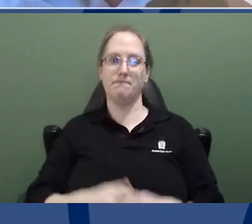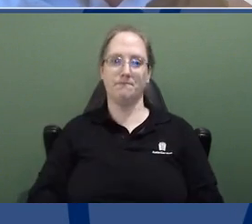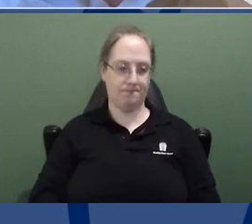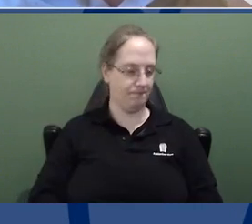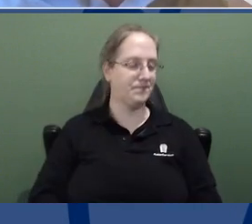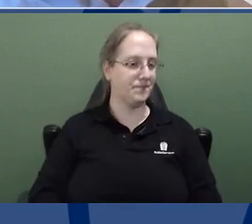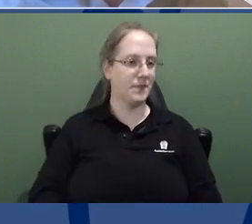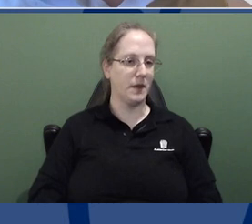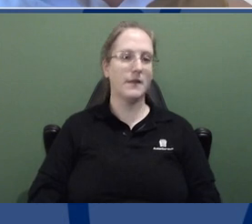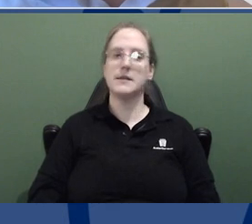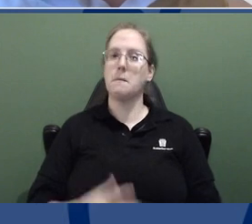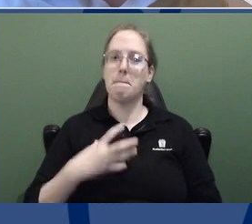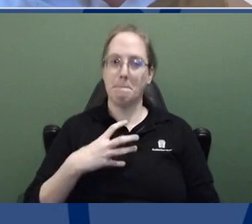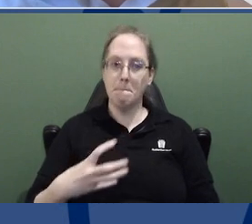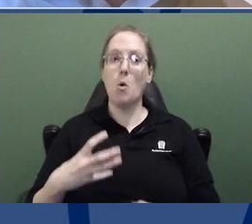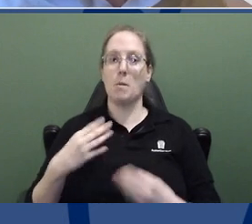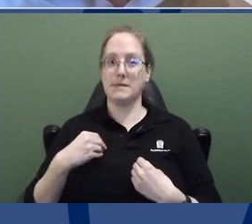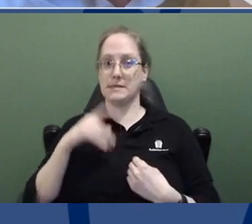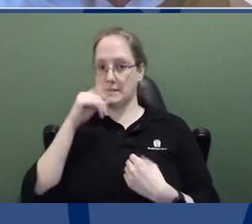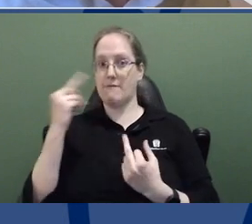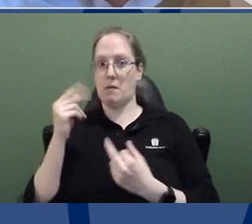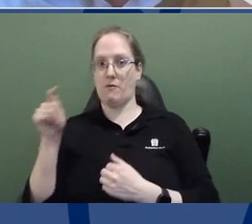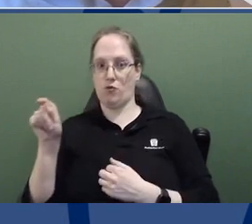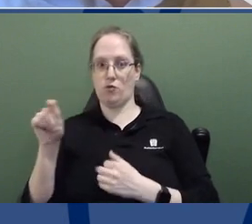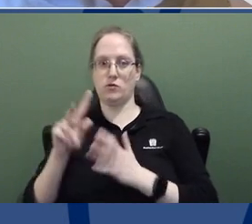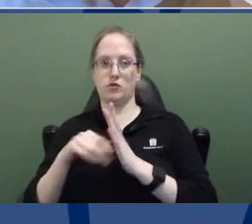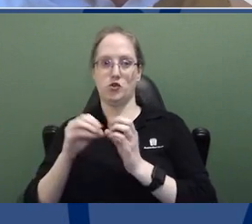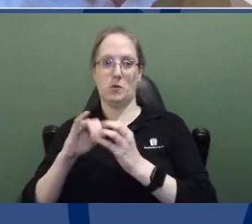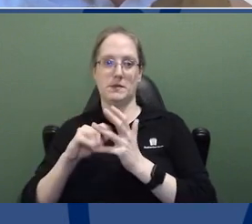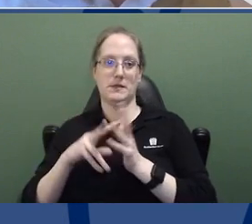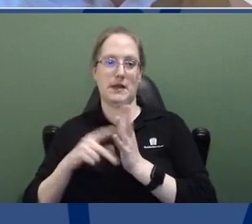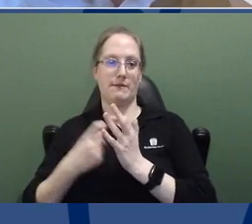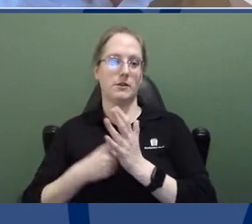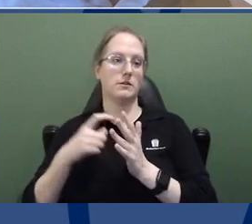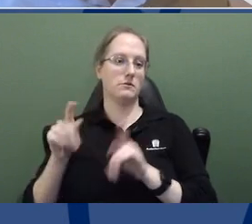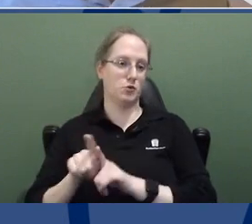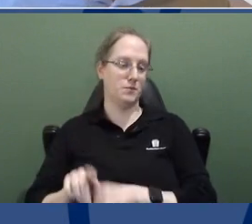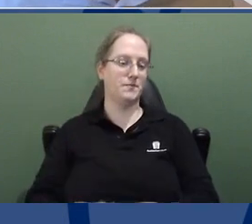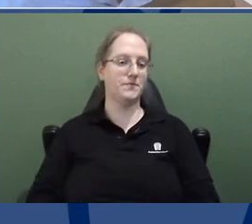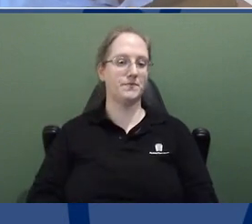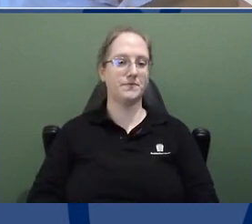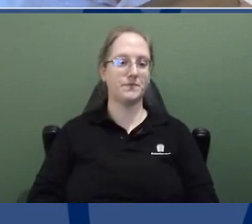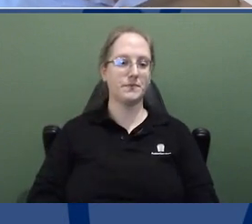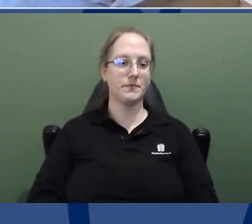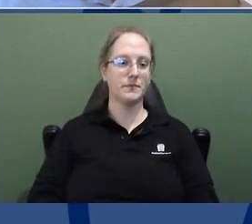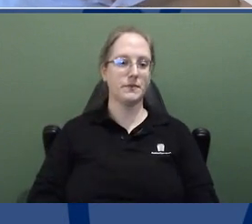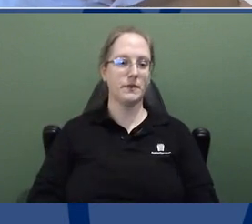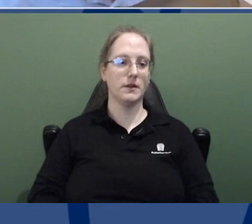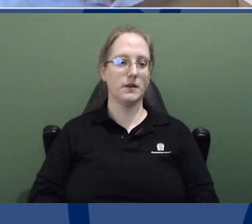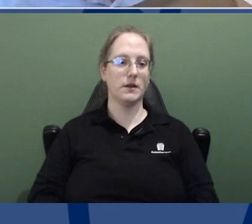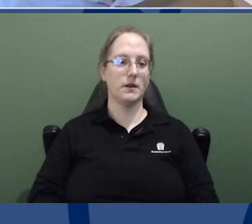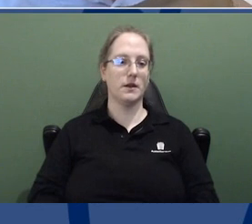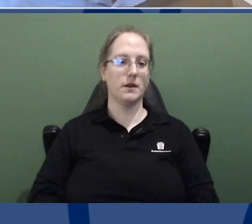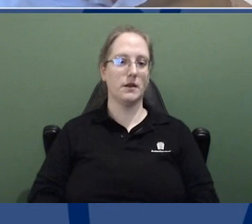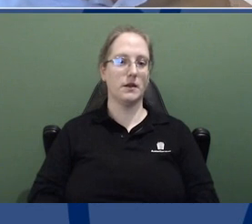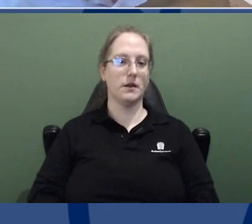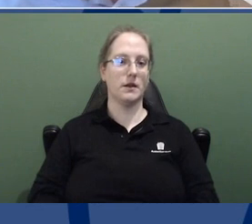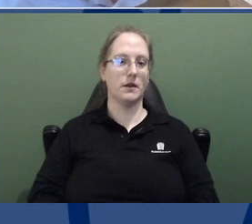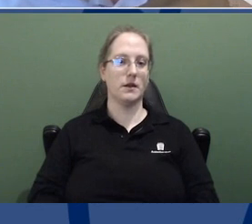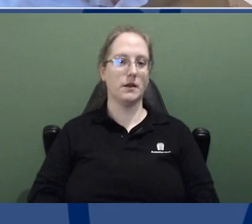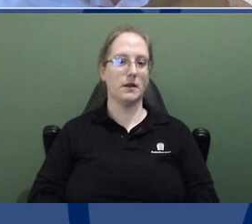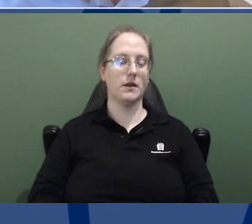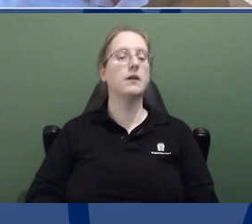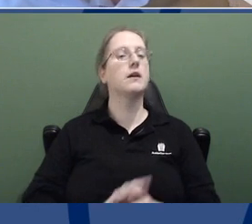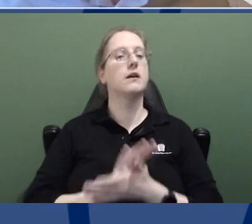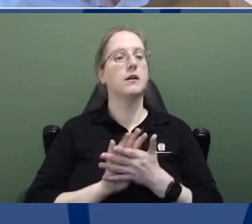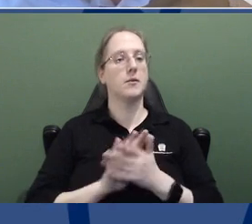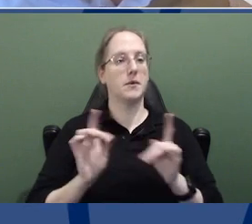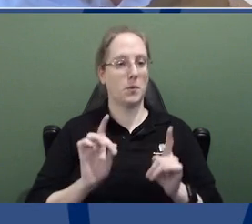that will also be available for Jobsaver. So in terms of applying for this package,